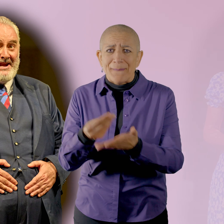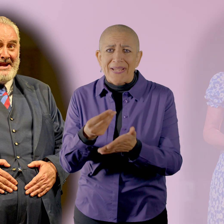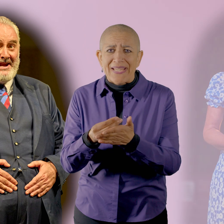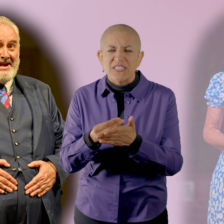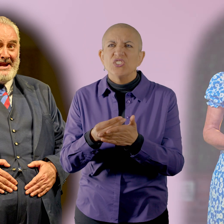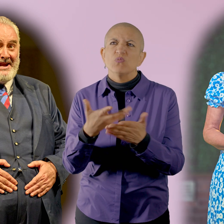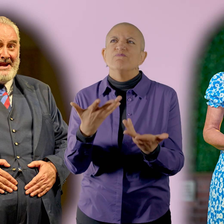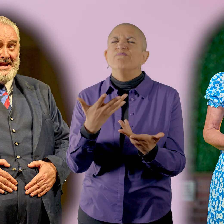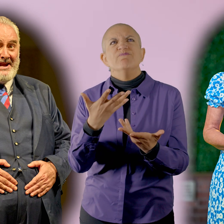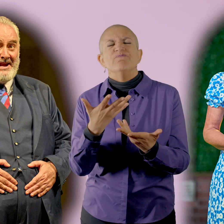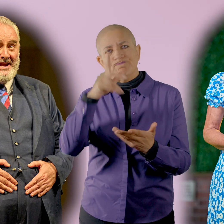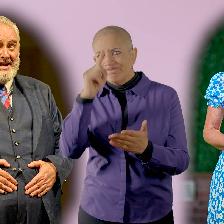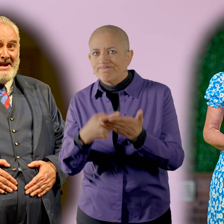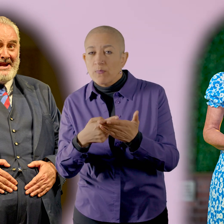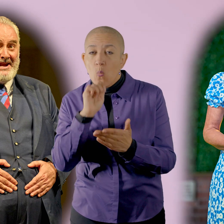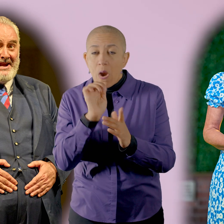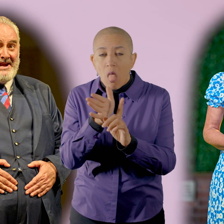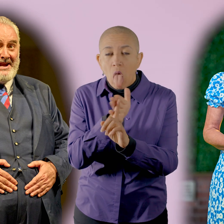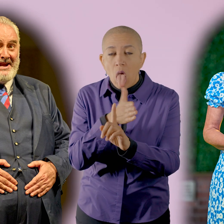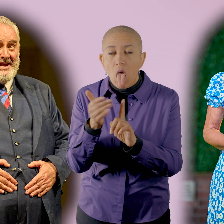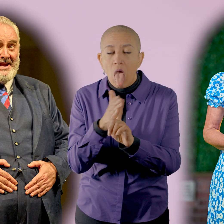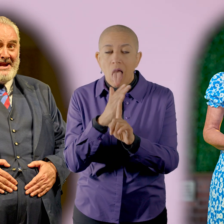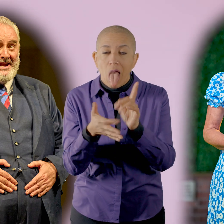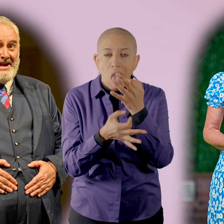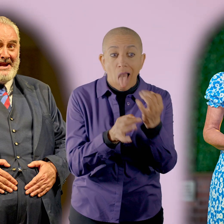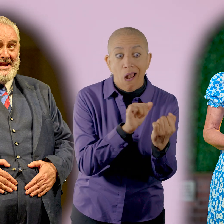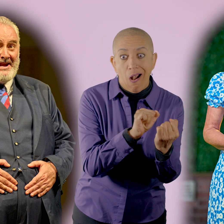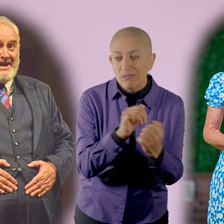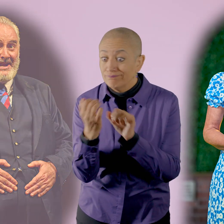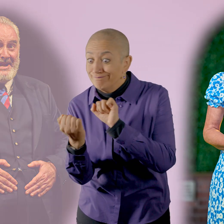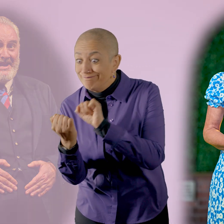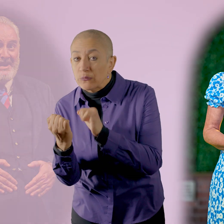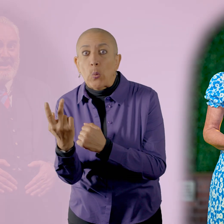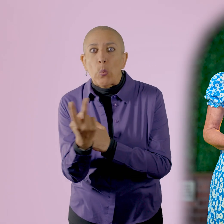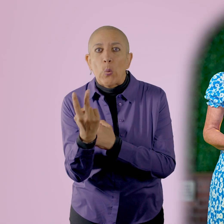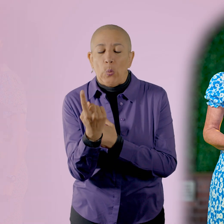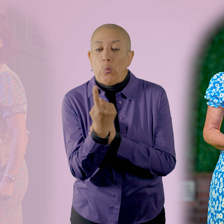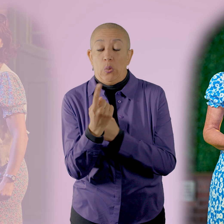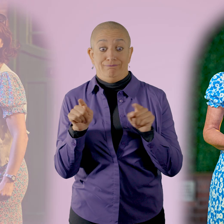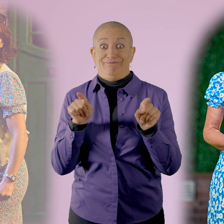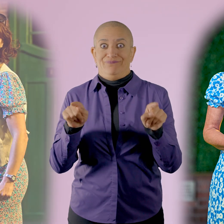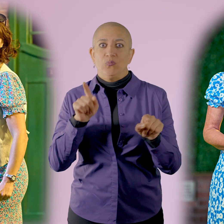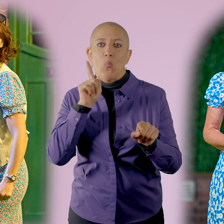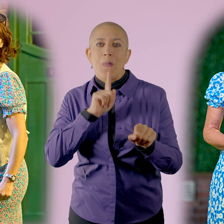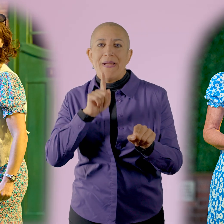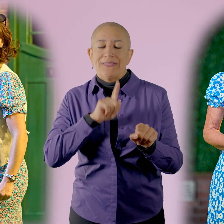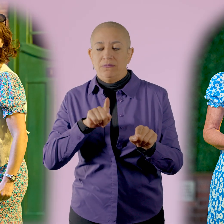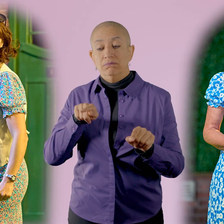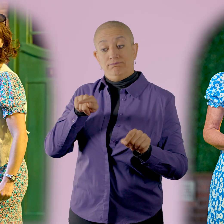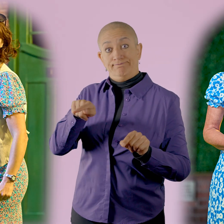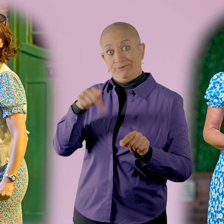so he decides to try and seduce Mrs Page and Mrs Ford,